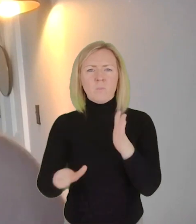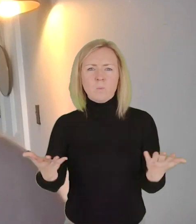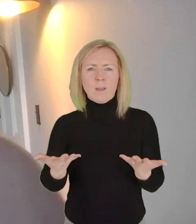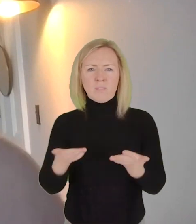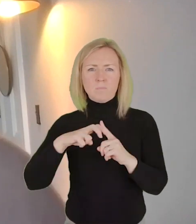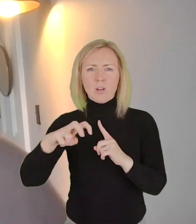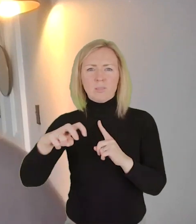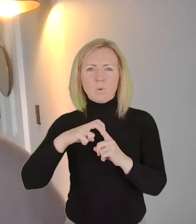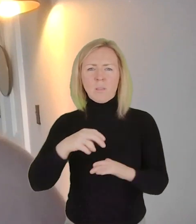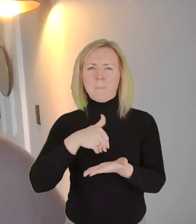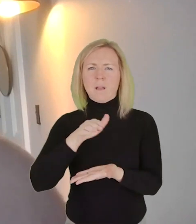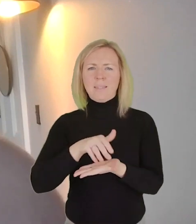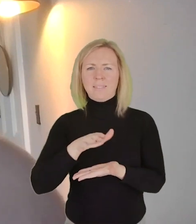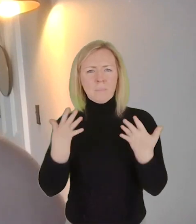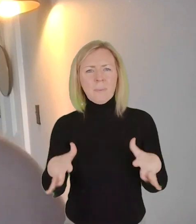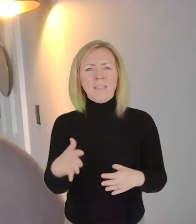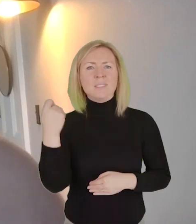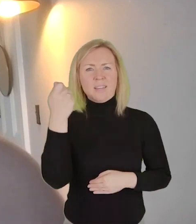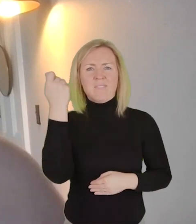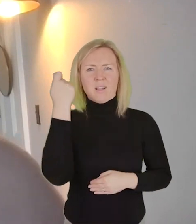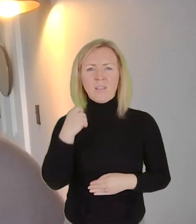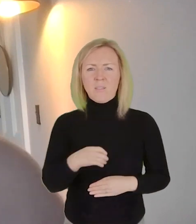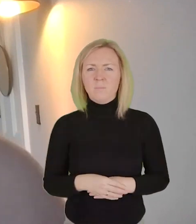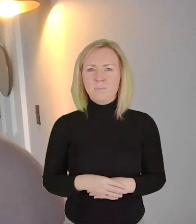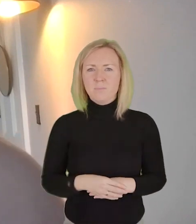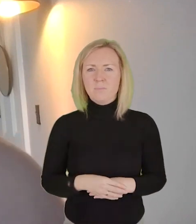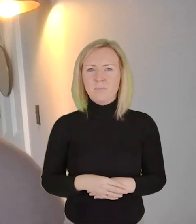As I said, we've been using it in the transport space very successfully.